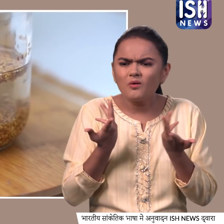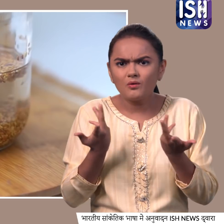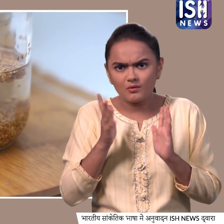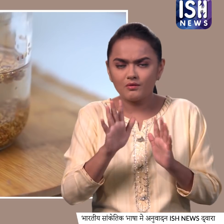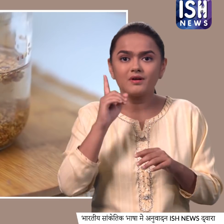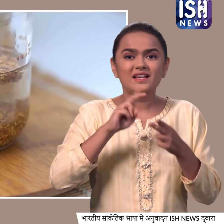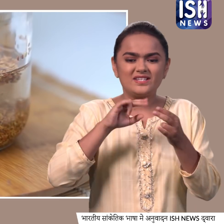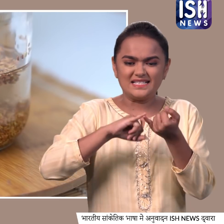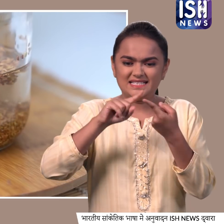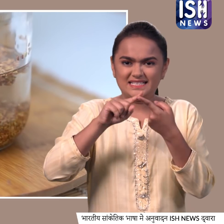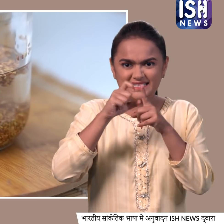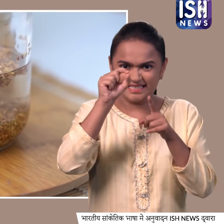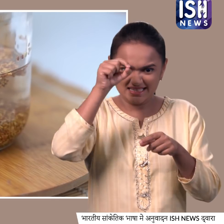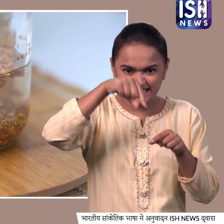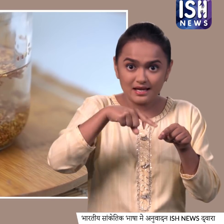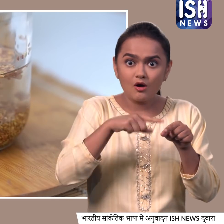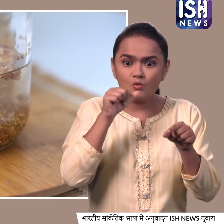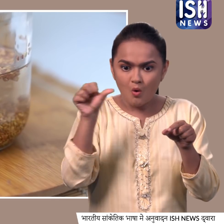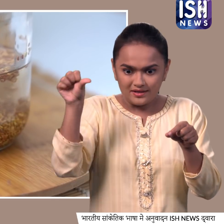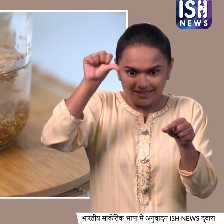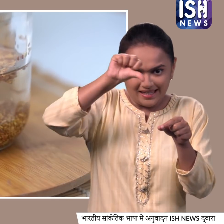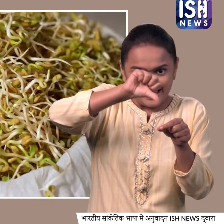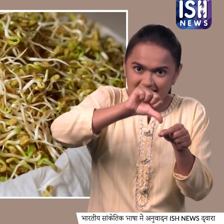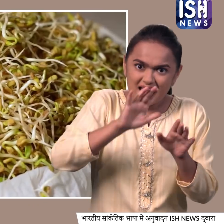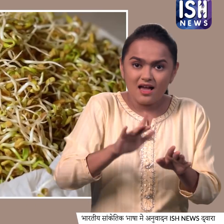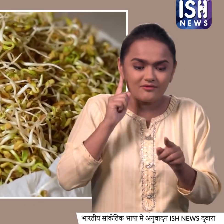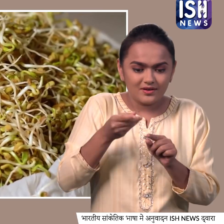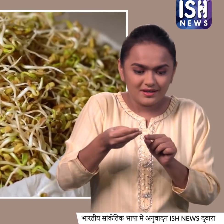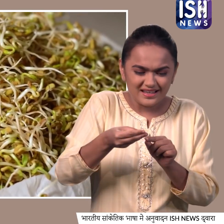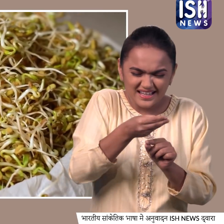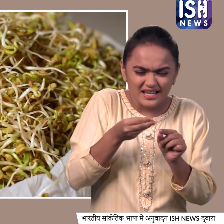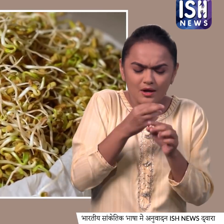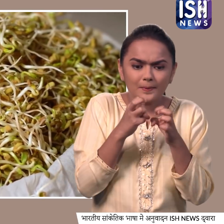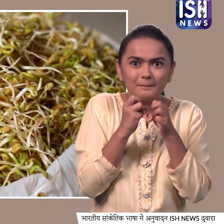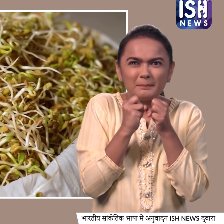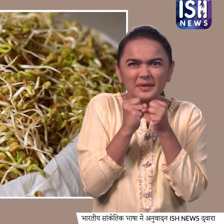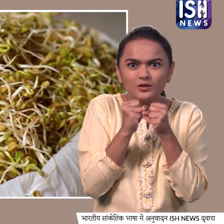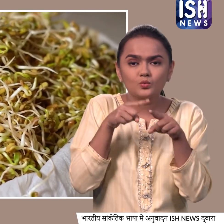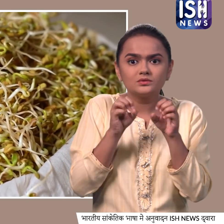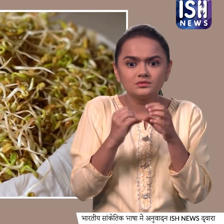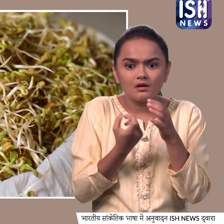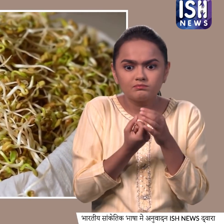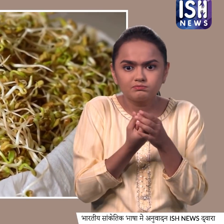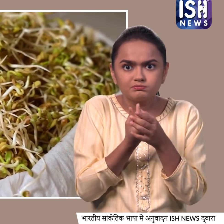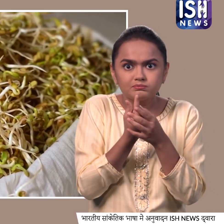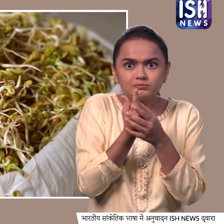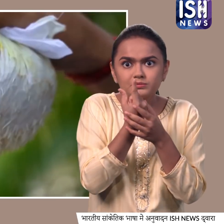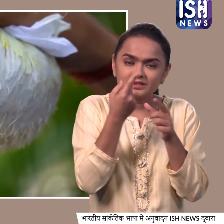When you add water to a seed, it starts sprouting because of the moisture around it